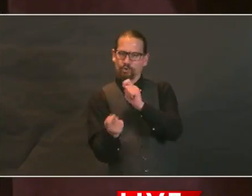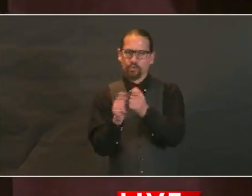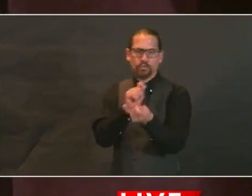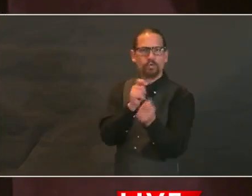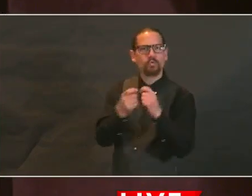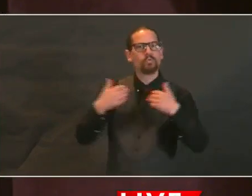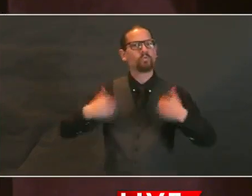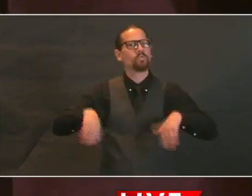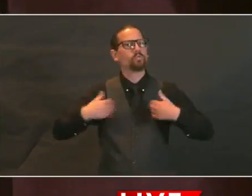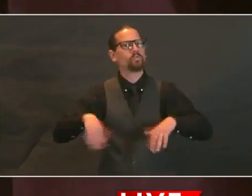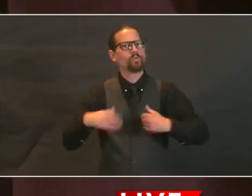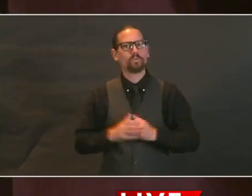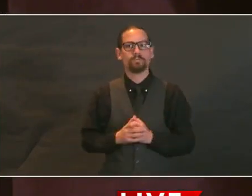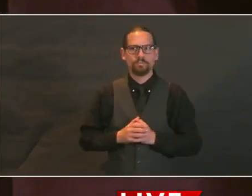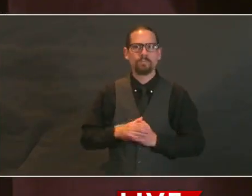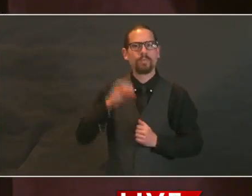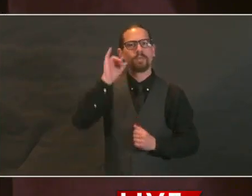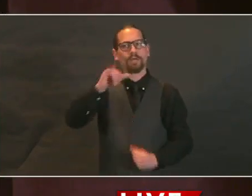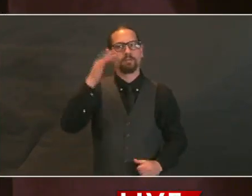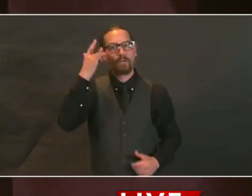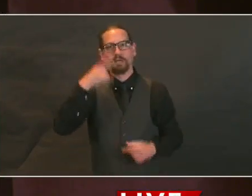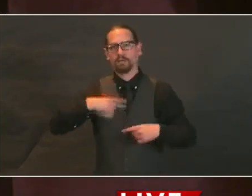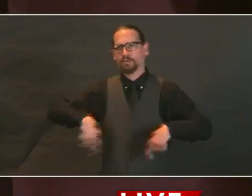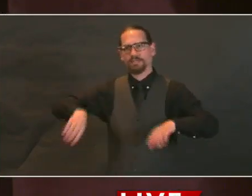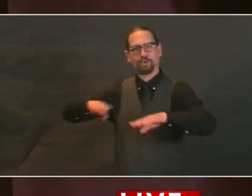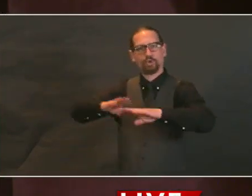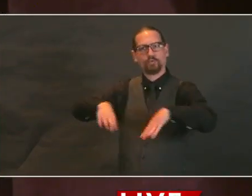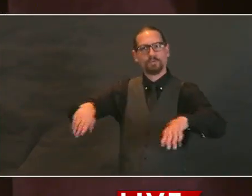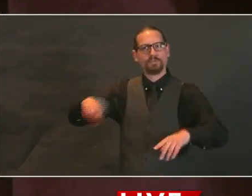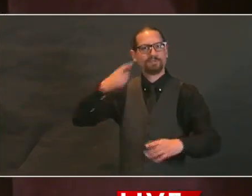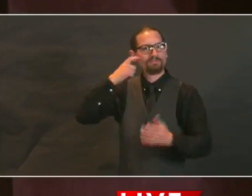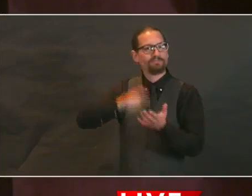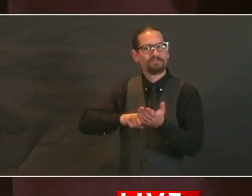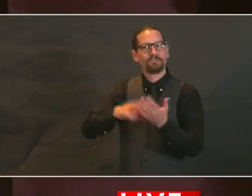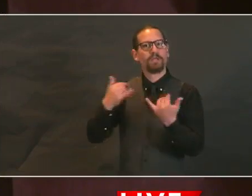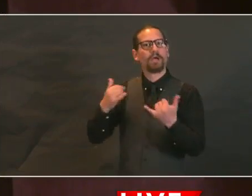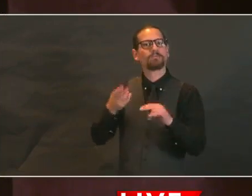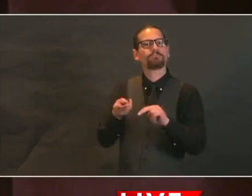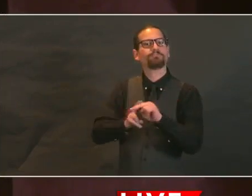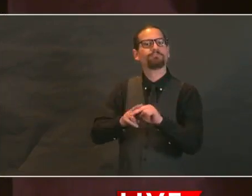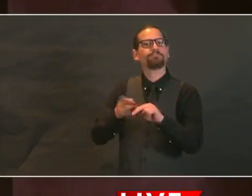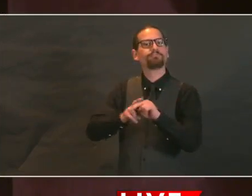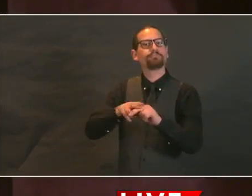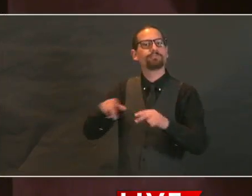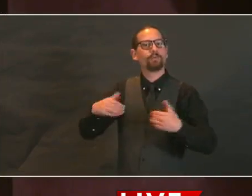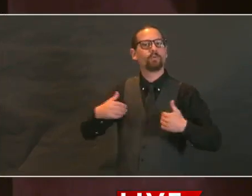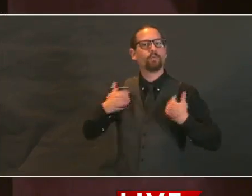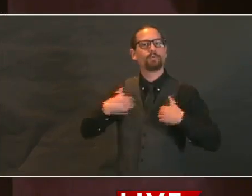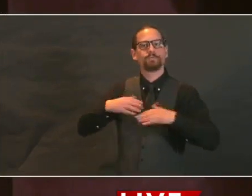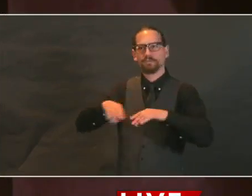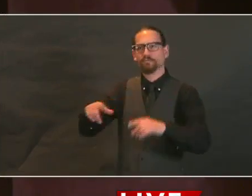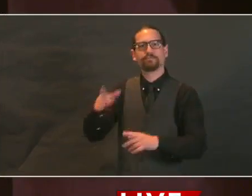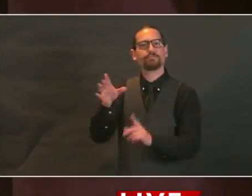STILL. IMPACT. THIS IS PRECISELY WHY WE HAVE SEEN AT